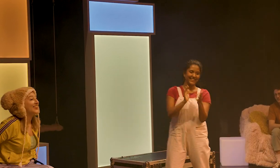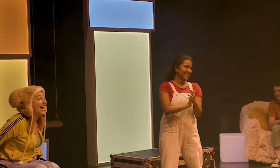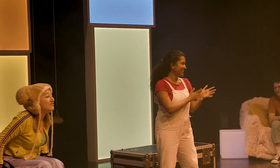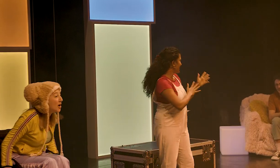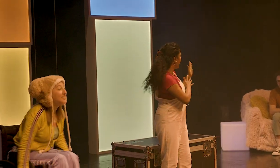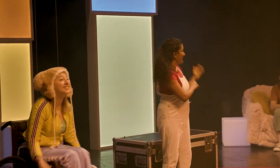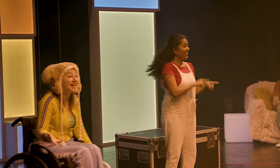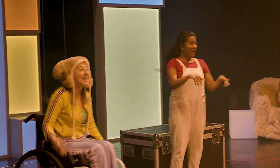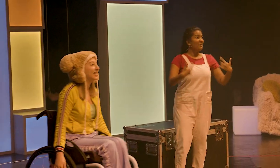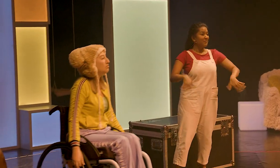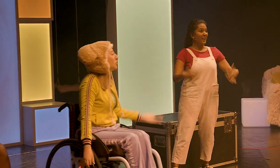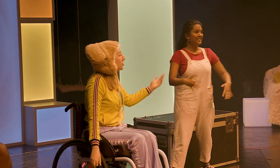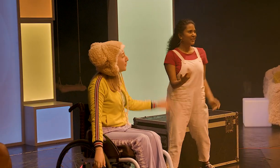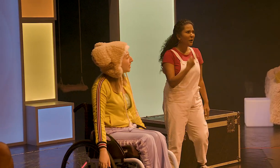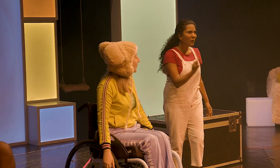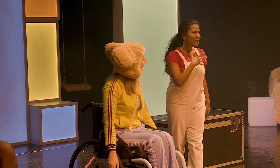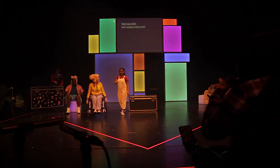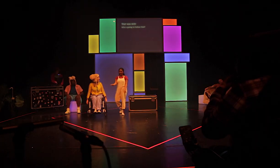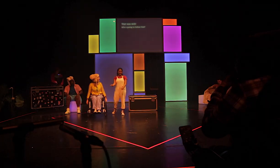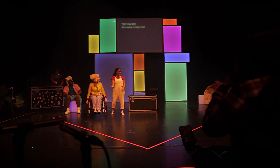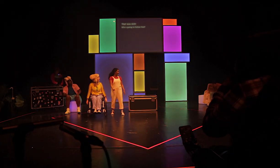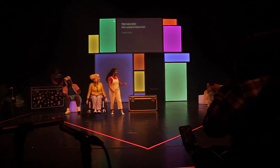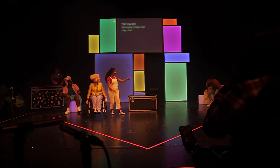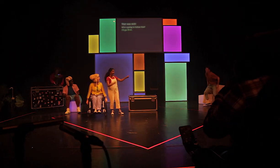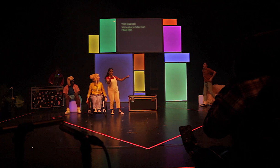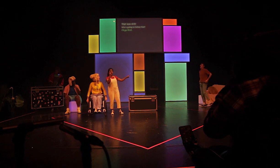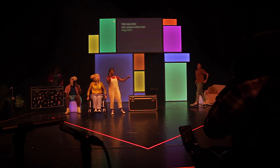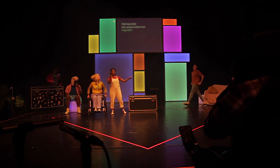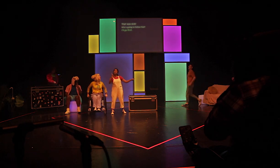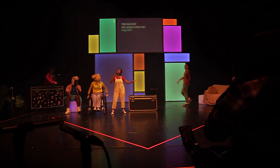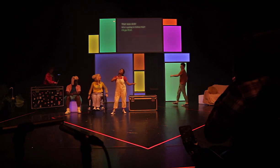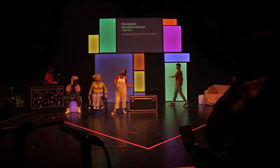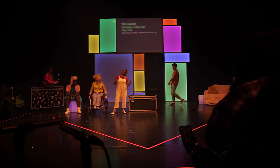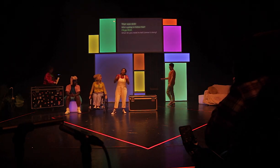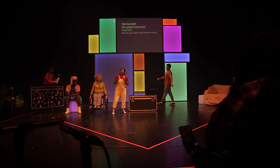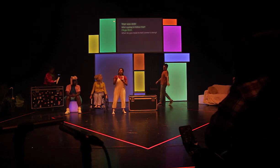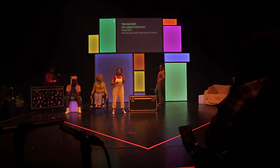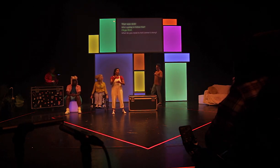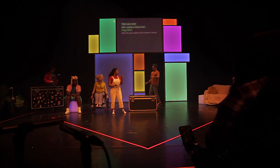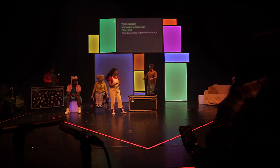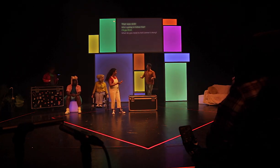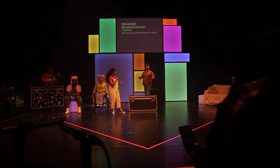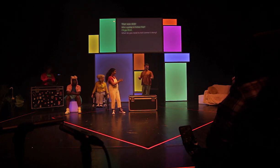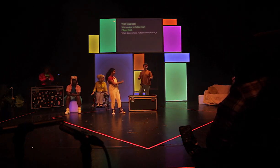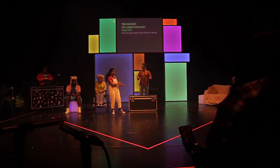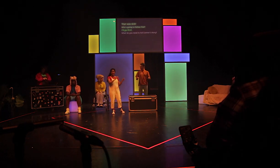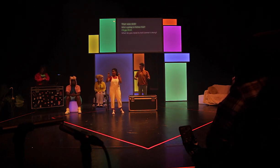That was sick! Who's going to follow that? - I'll go first. What you need to tell Connor's story? - I need this flight case moving,